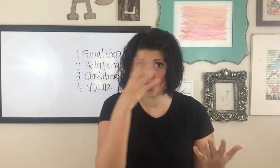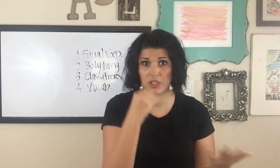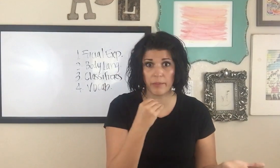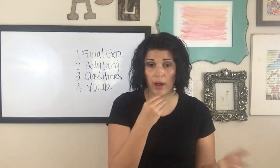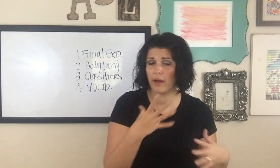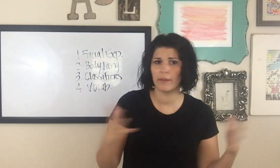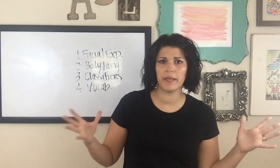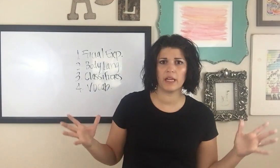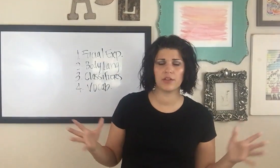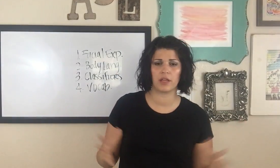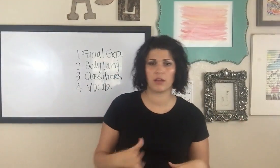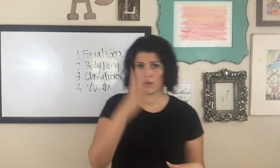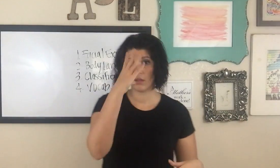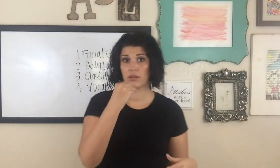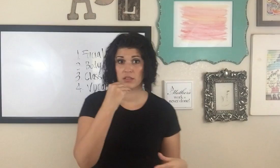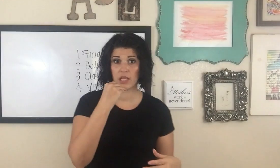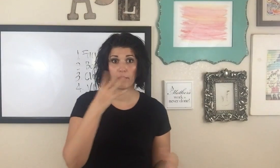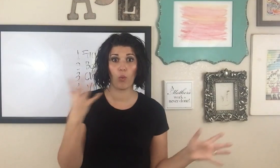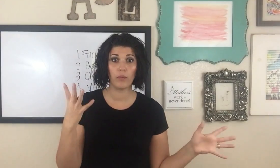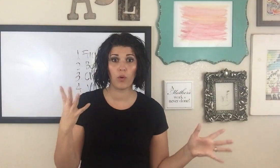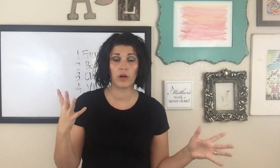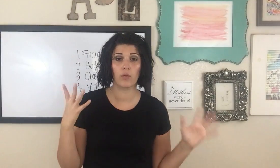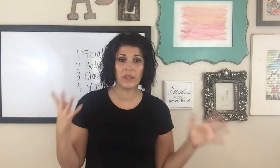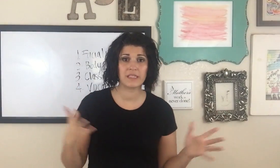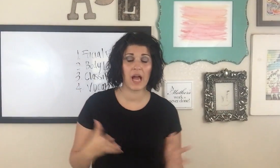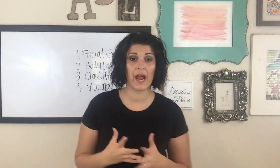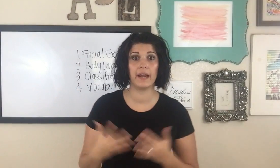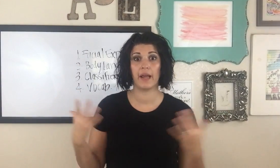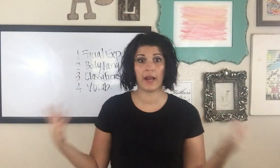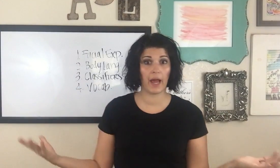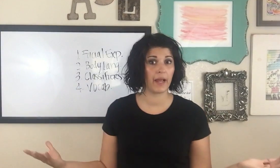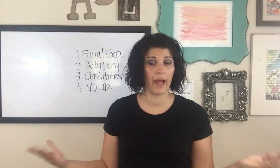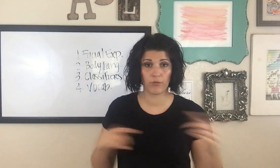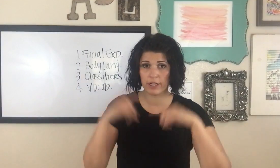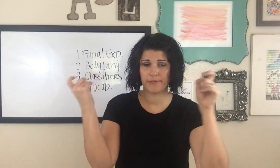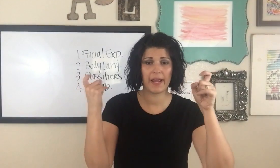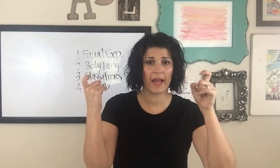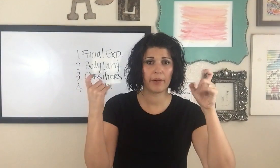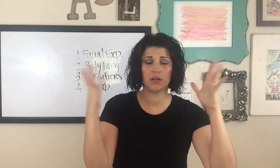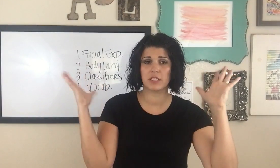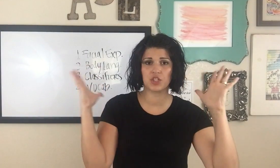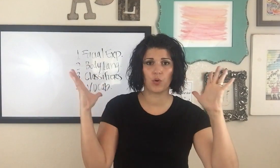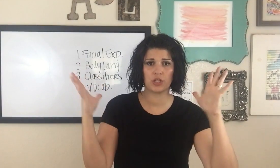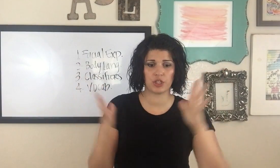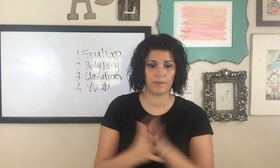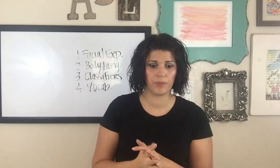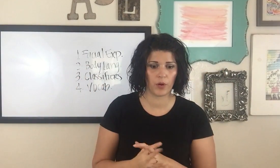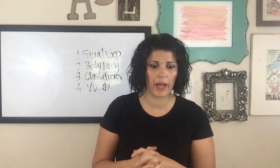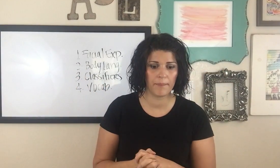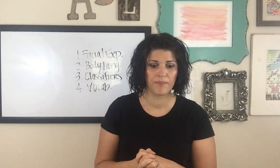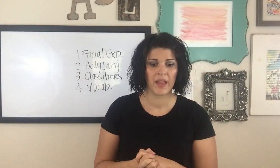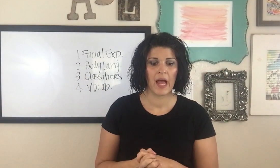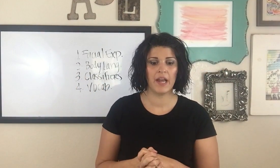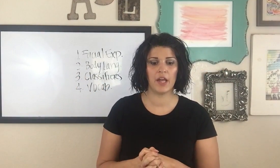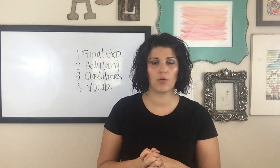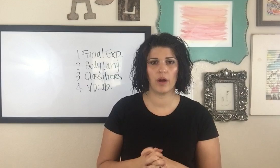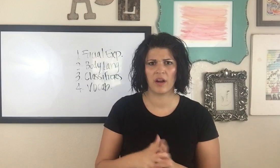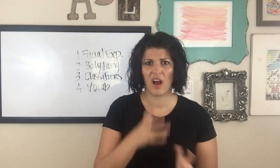Did you sleep well, it could be anything. Sleep, one word, one sign. And I raised my eyebrows and it's a question. Okay, another one.